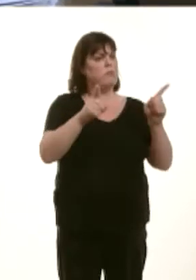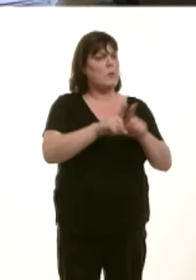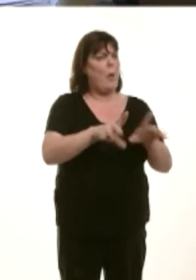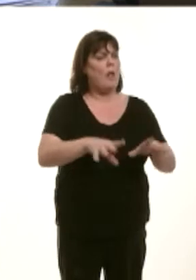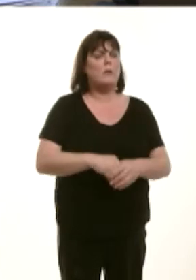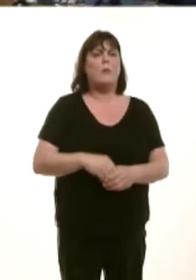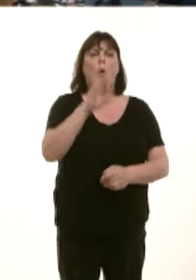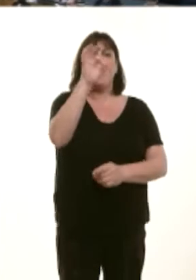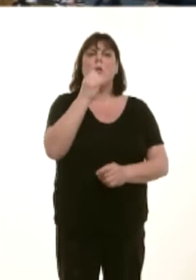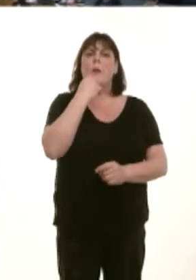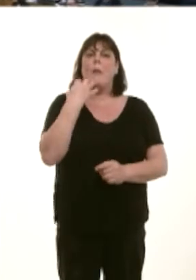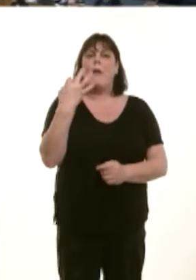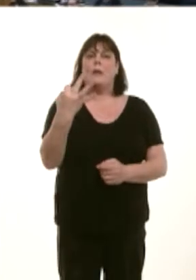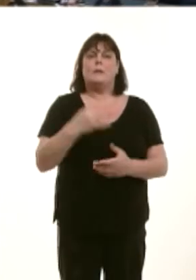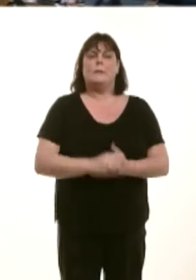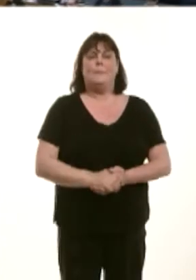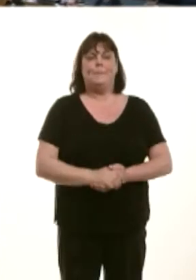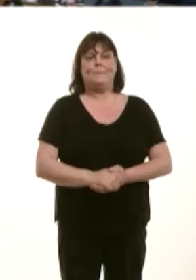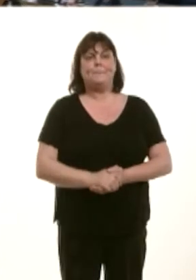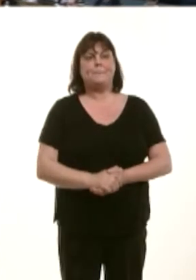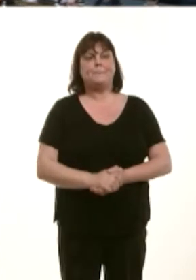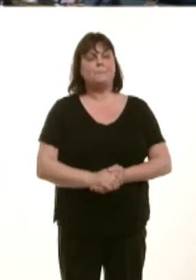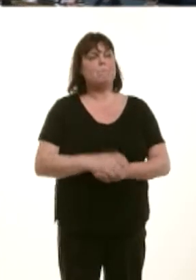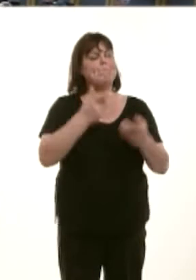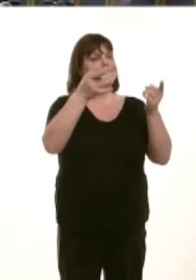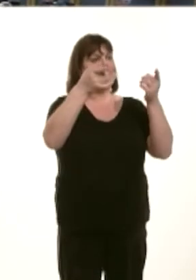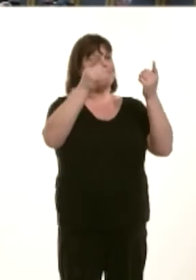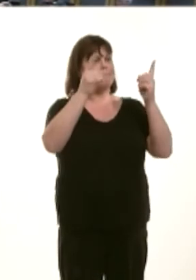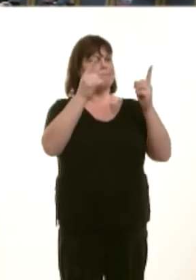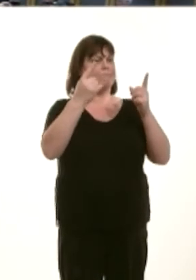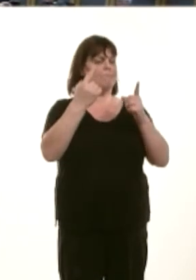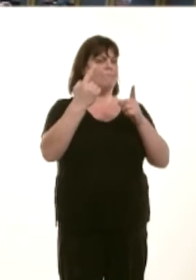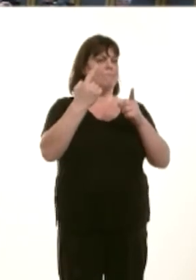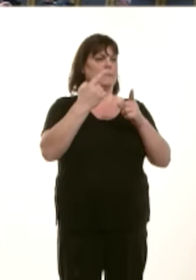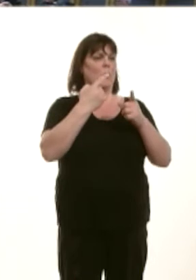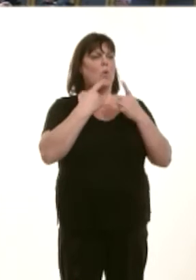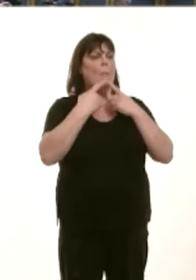Jeff Cuthbert: 8. Will the First Minister make a statement on the Auditor General for Wales's report on